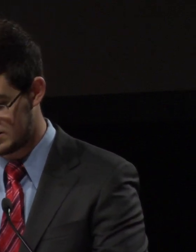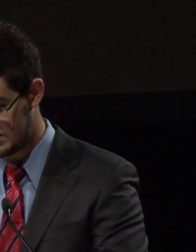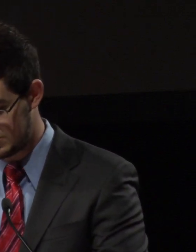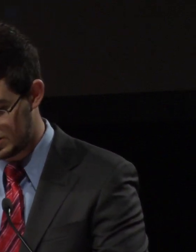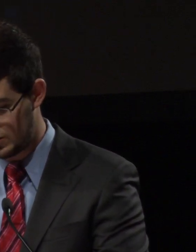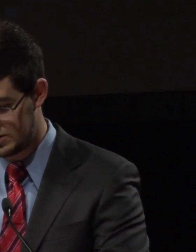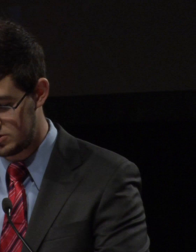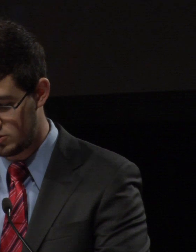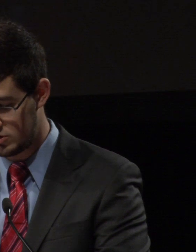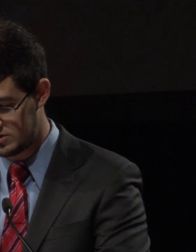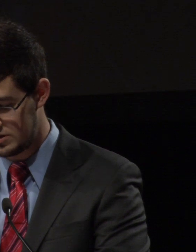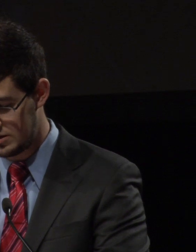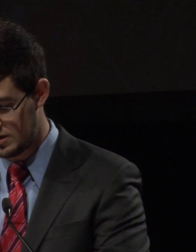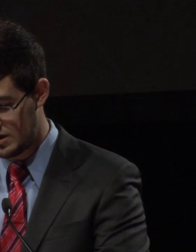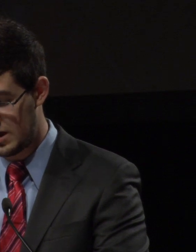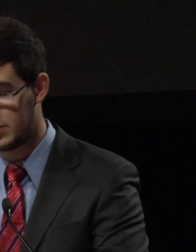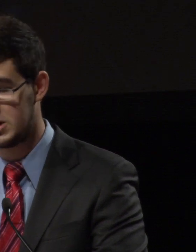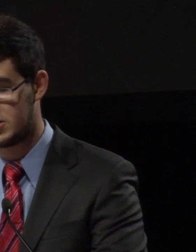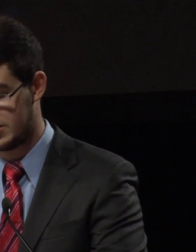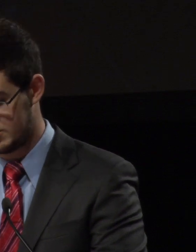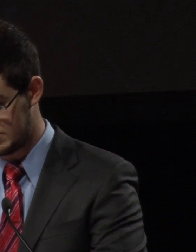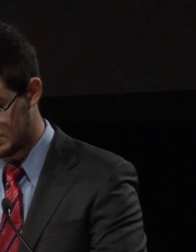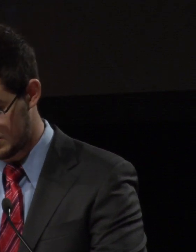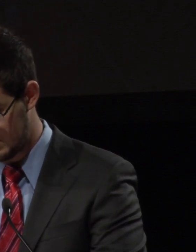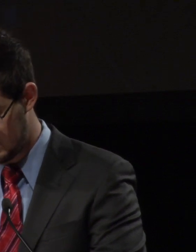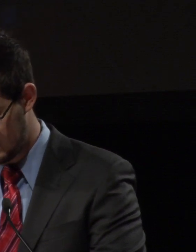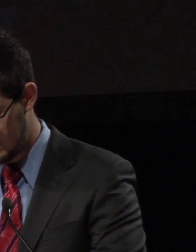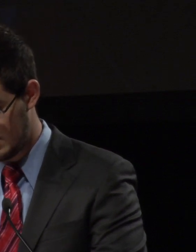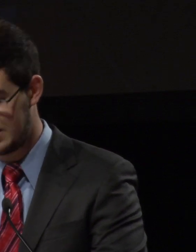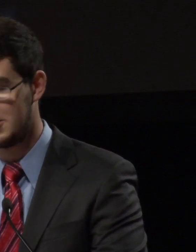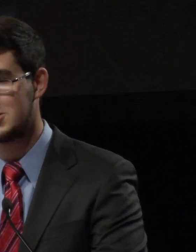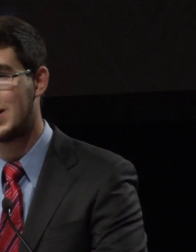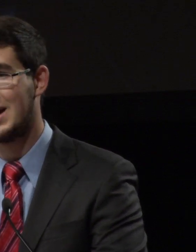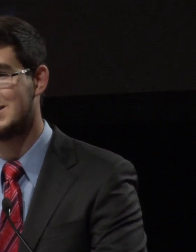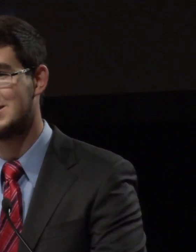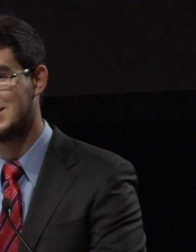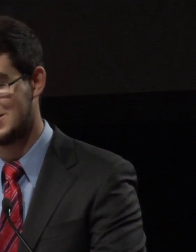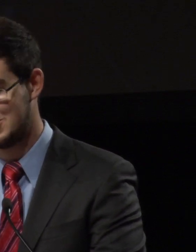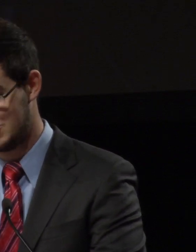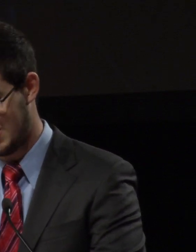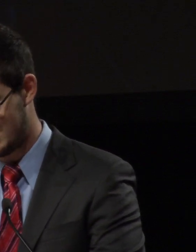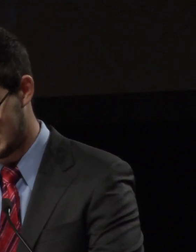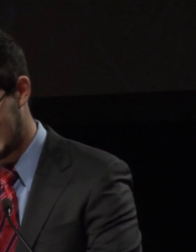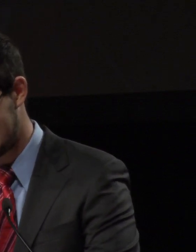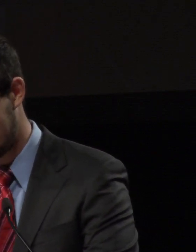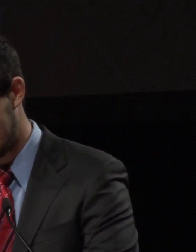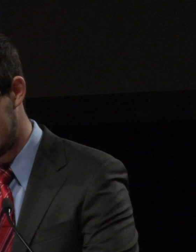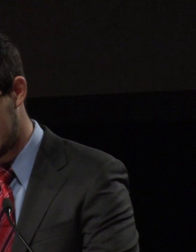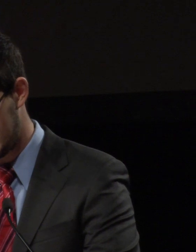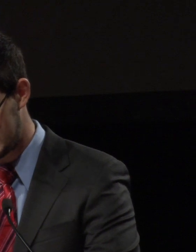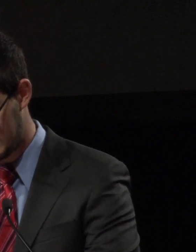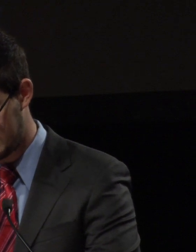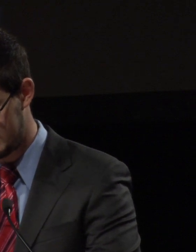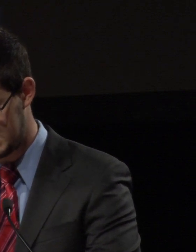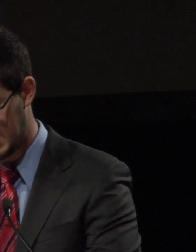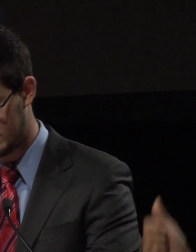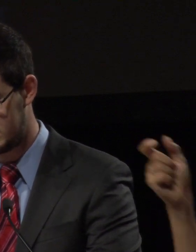EXIST BETWEEN STUDENTS AND ADMINISTRATORS. IN YEARS PAST, STUDENT GOVERNMENT HAS INVITED ADMINISTRATORS TO SHADOW